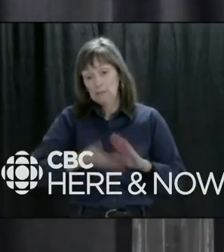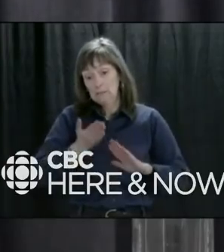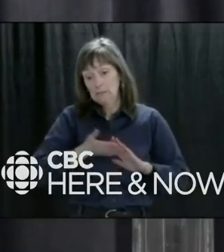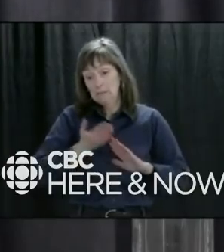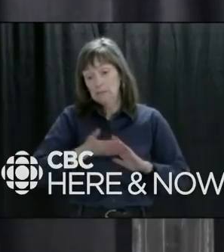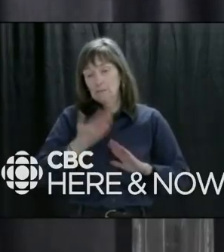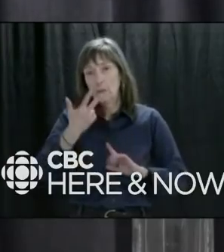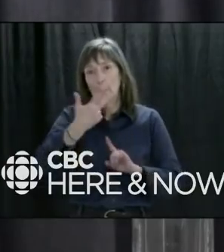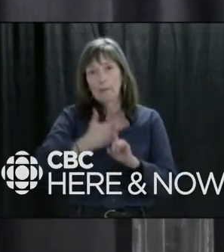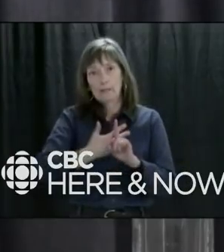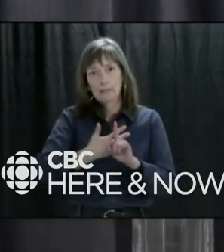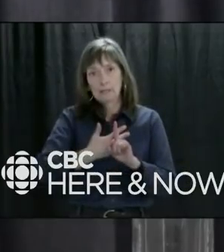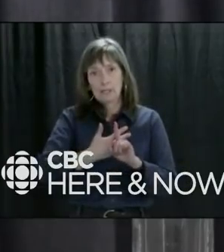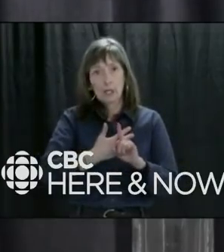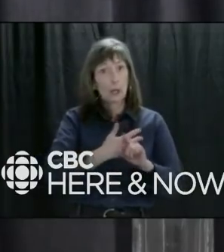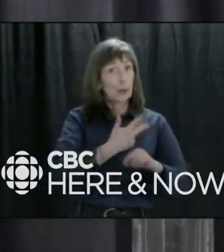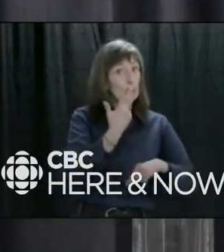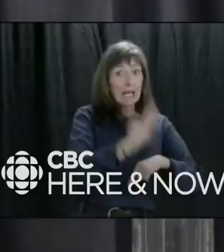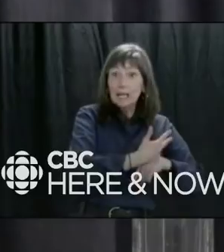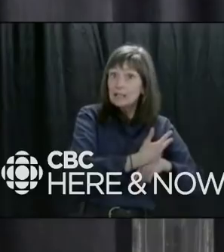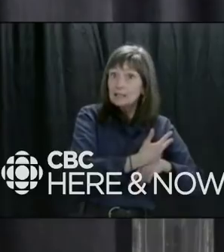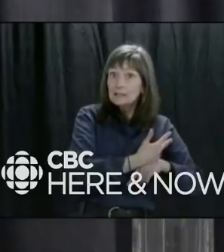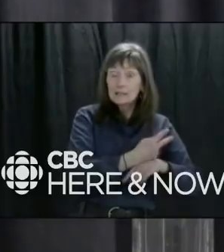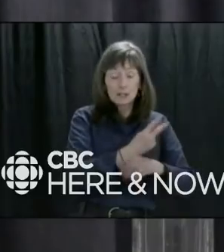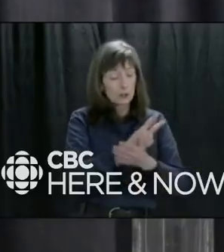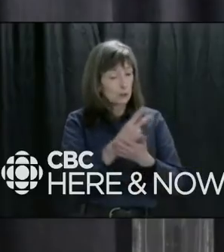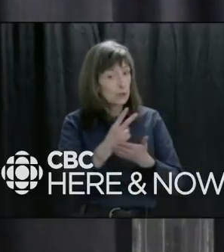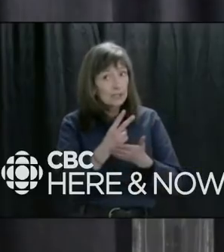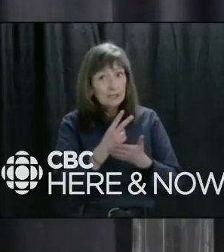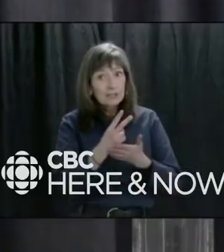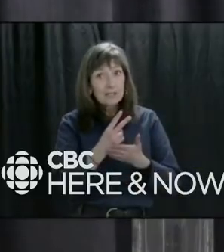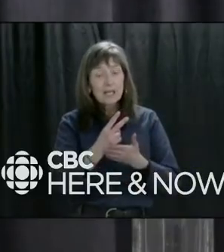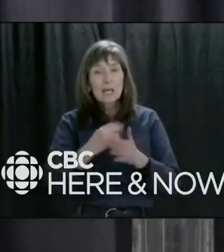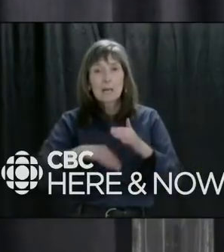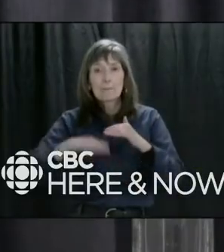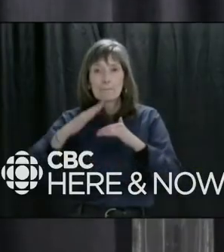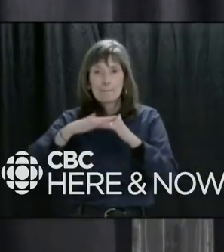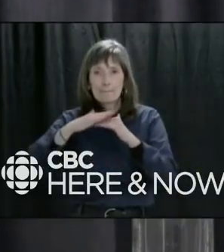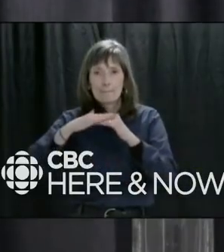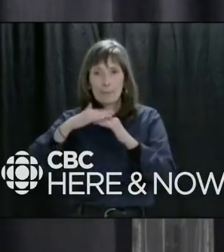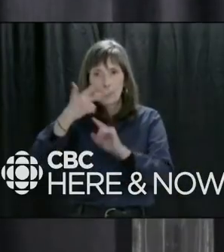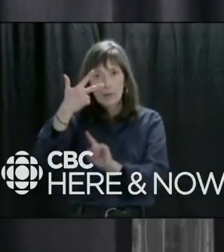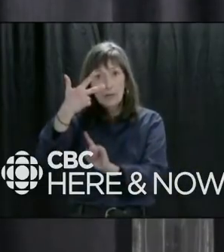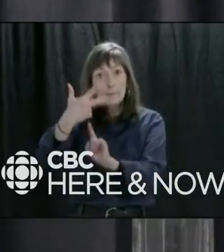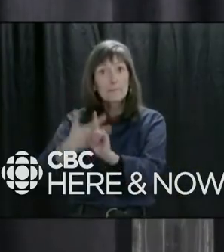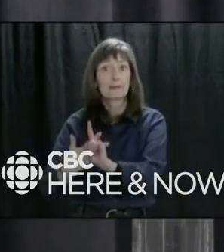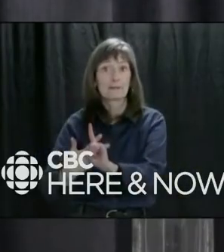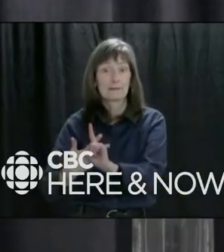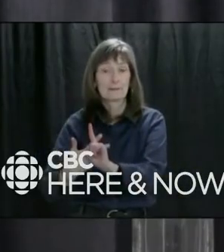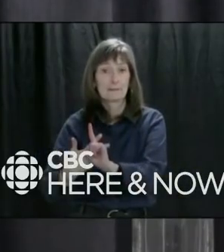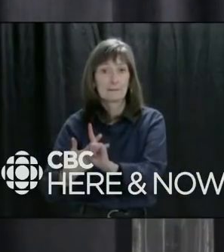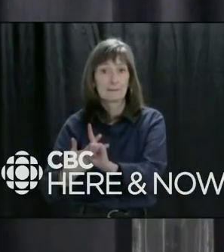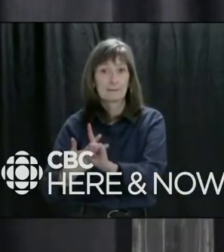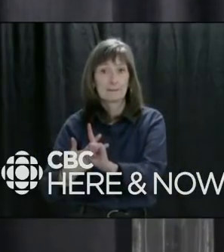AT A BASIC LEVEL OVER THREE MONTHS. THIS IS NOT THREE DAYS, IT'S NOT